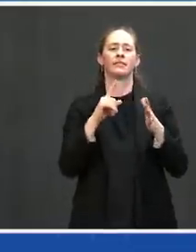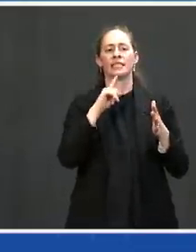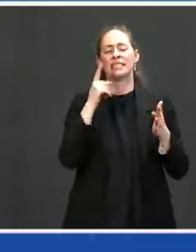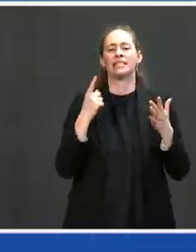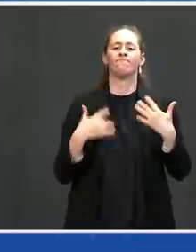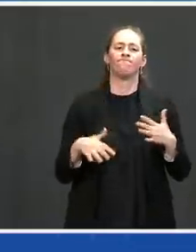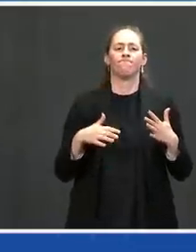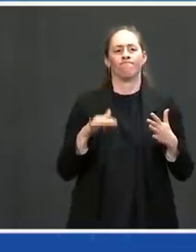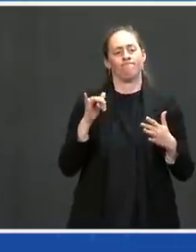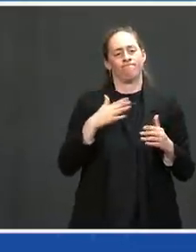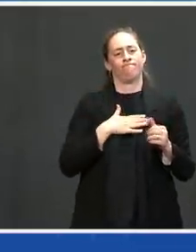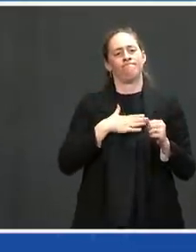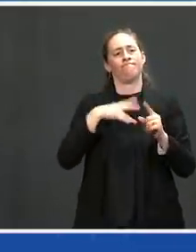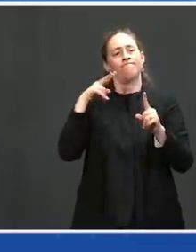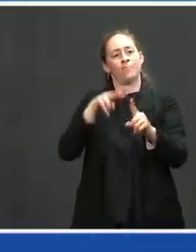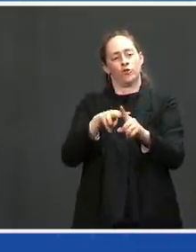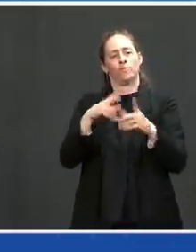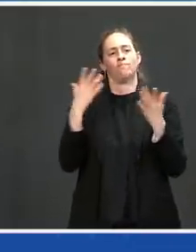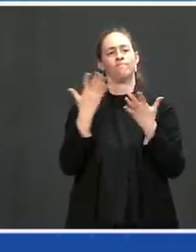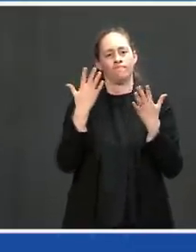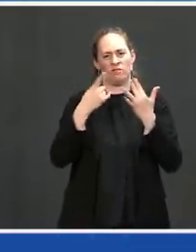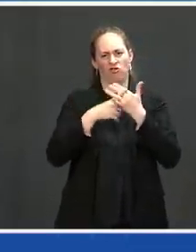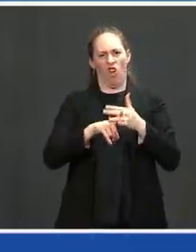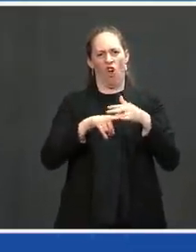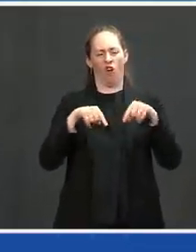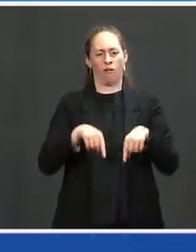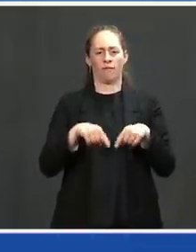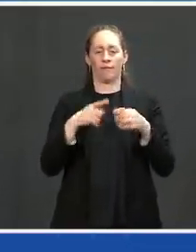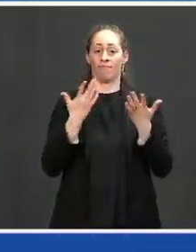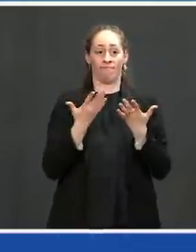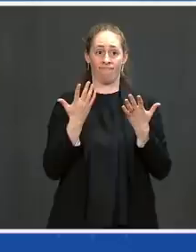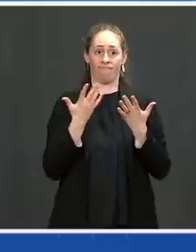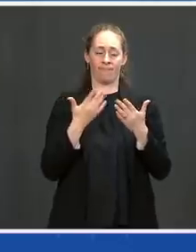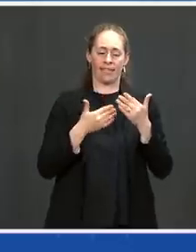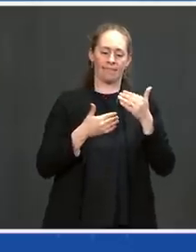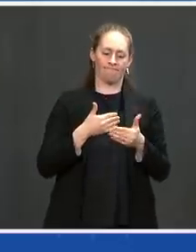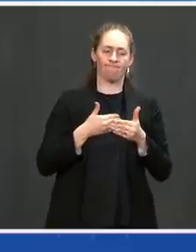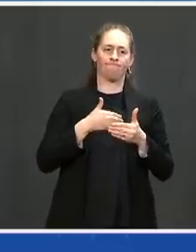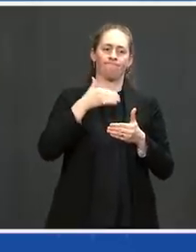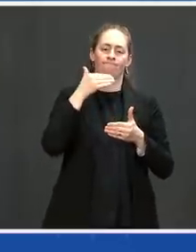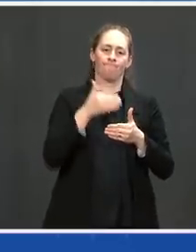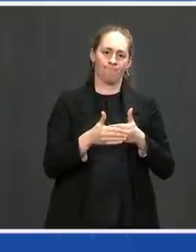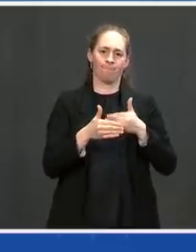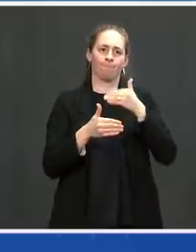putting one foot in front of the other and just trying to make things better for people -- just hardworking people.